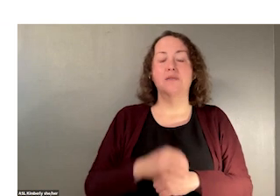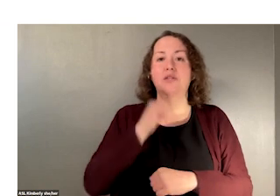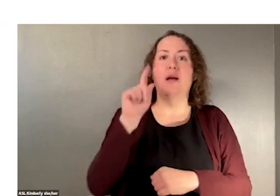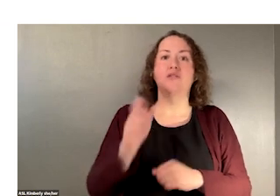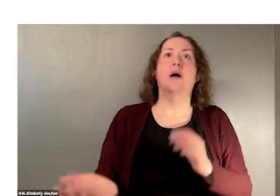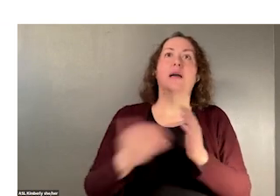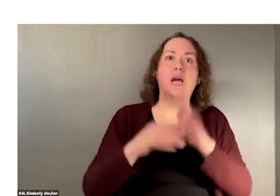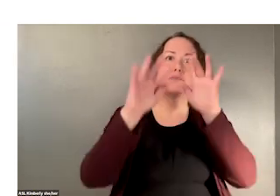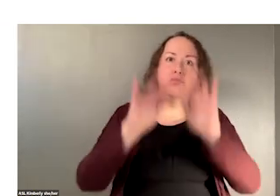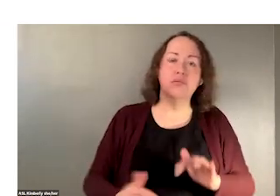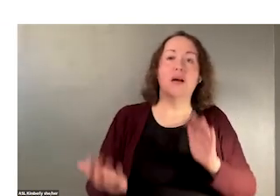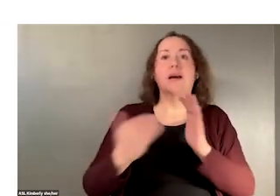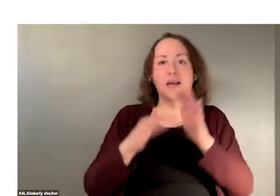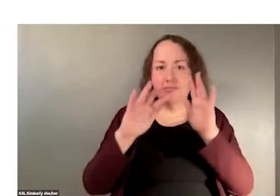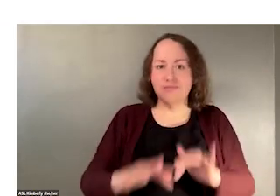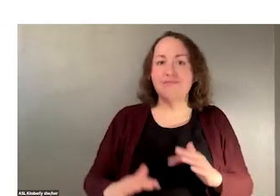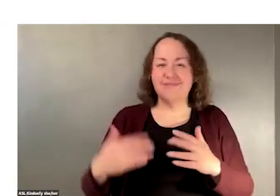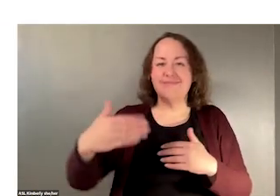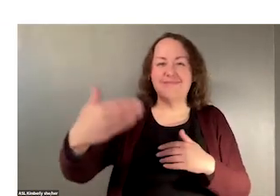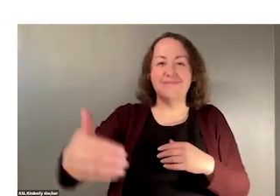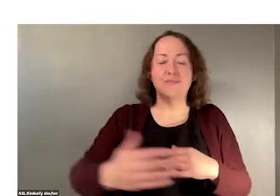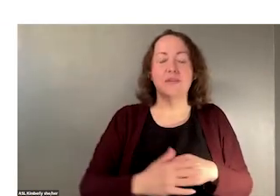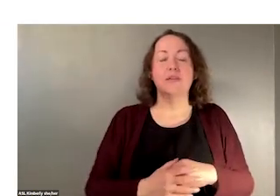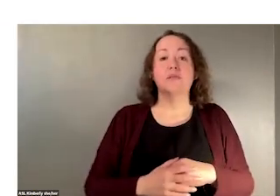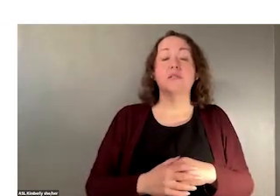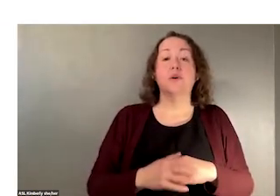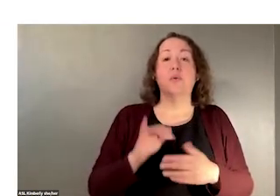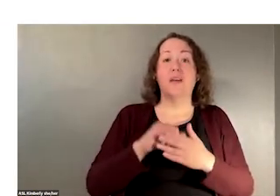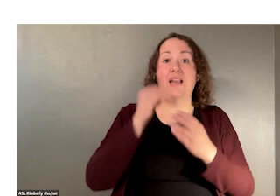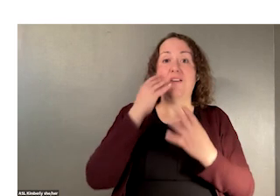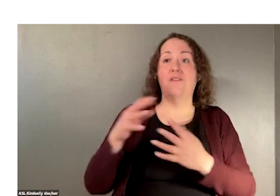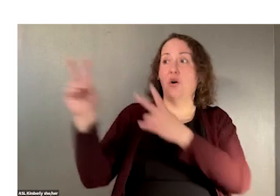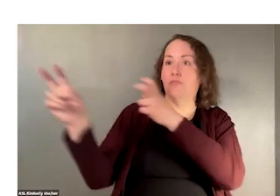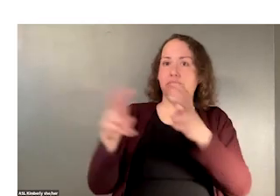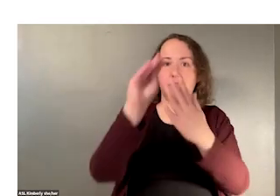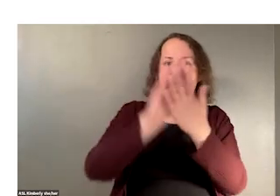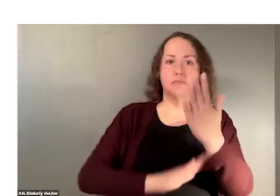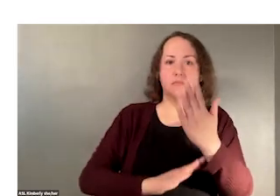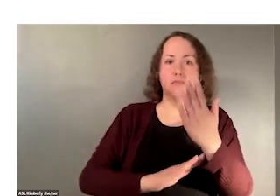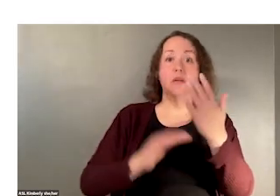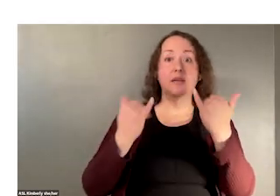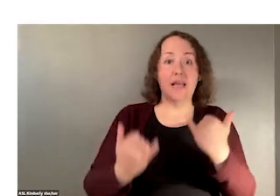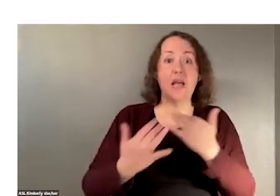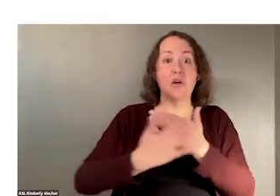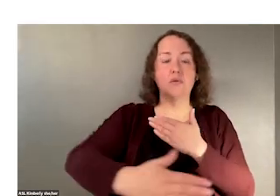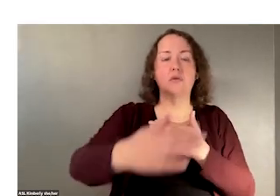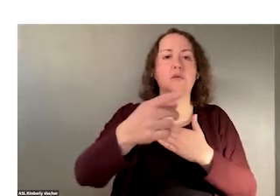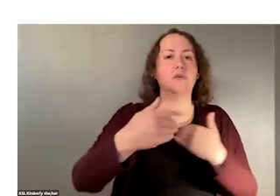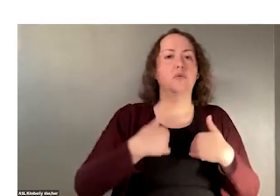Once that information is added into your form, you have complete control over it. It's static at that point.